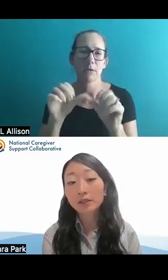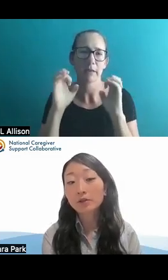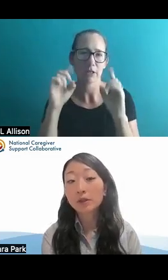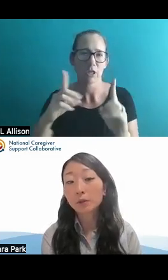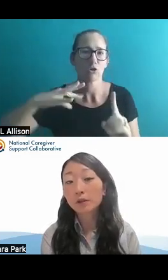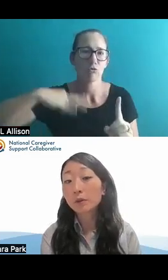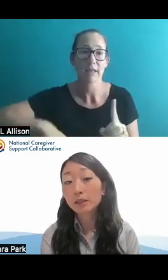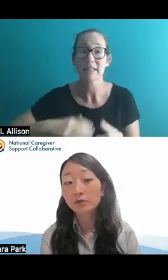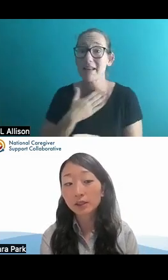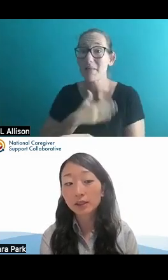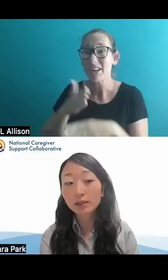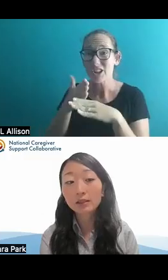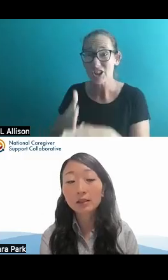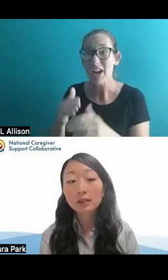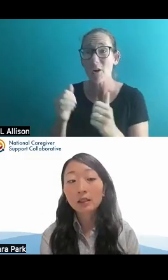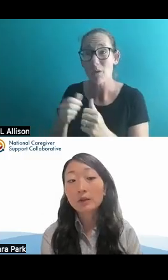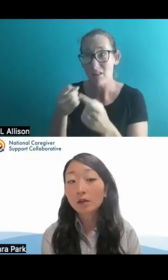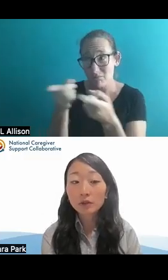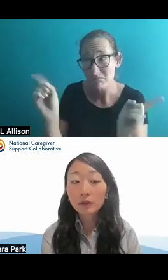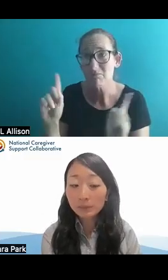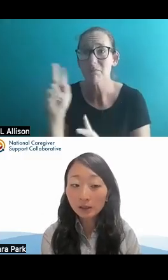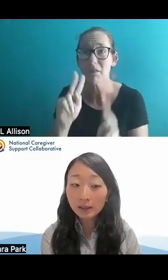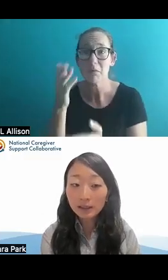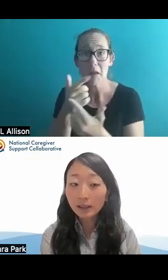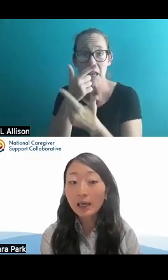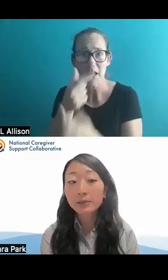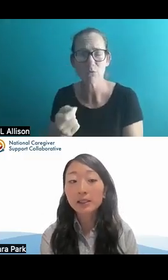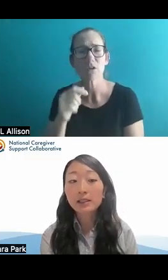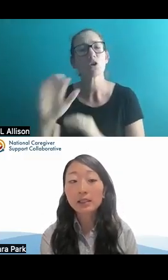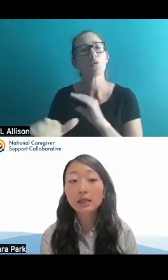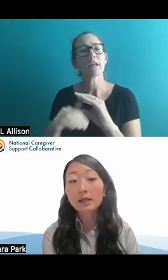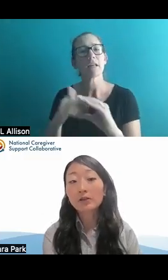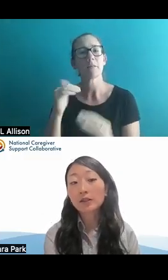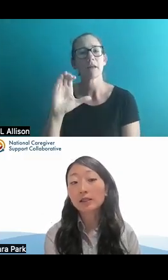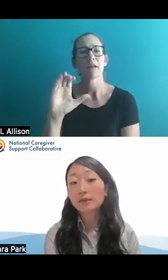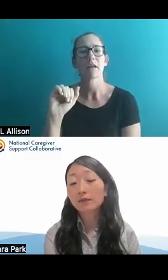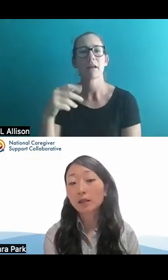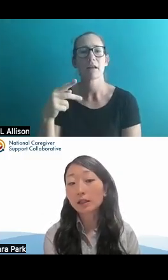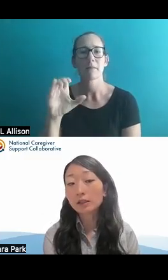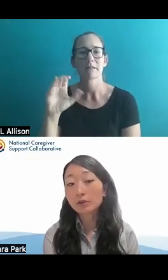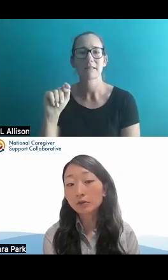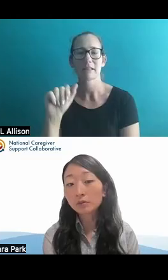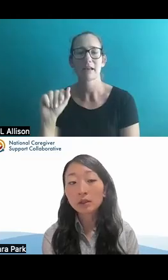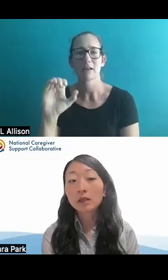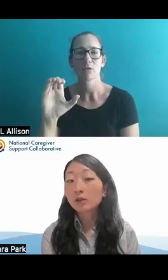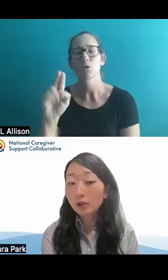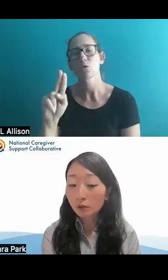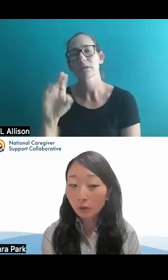in your network who would be interested. You can also email us at capct@ucsf.edu. You can join